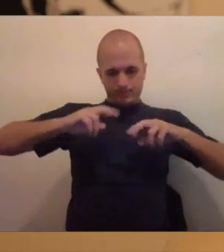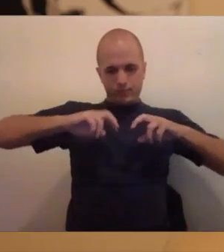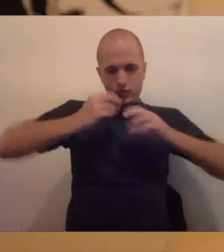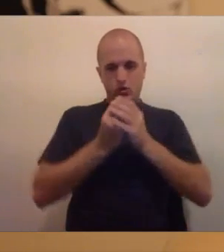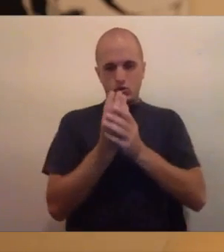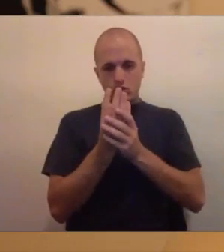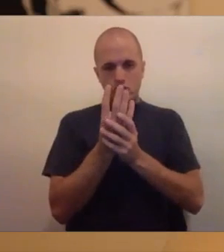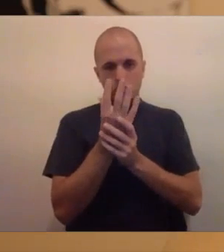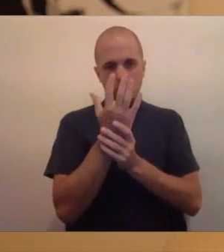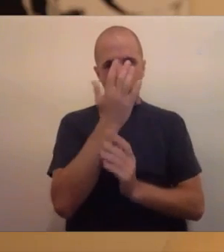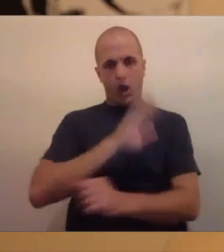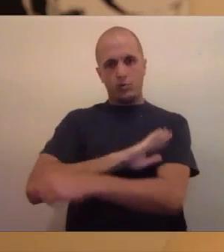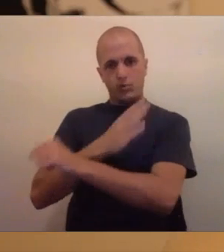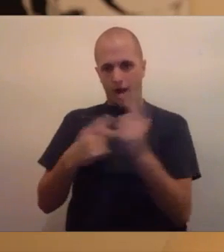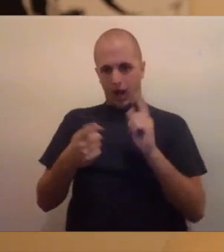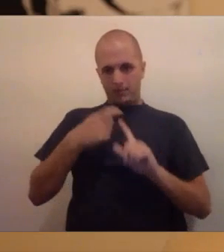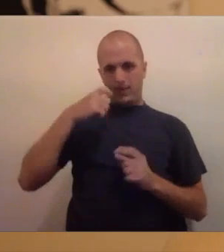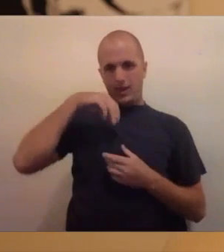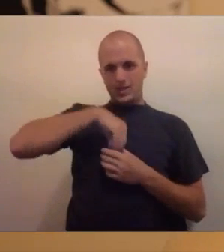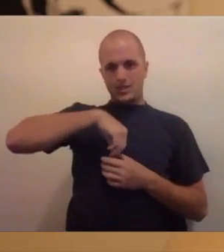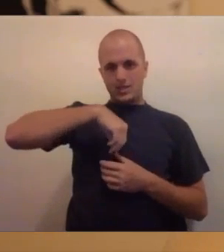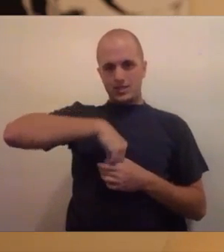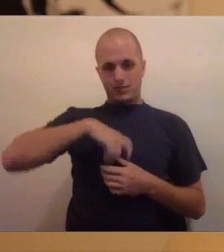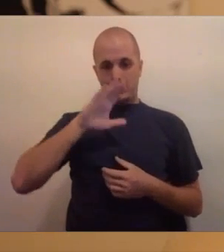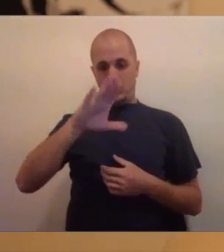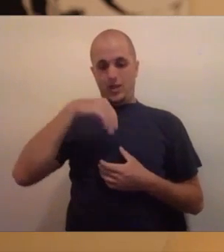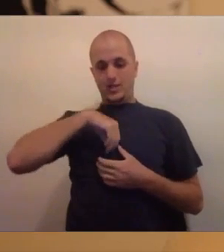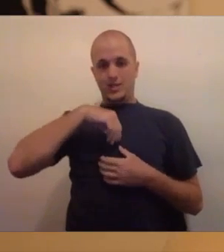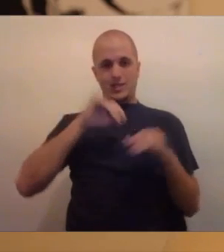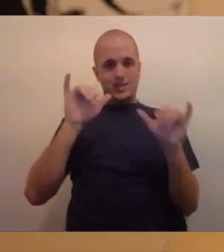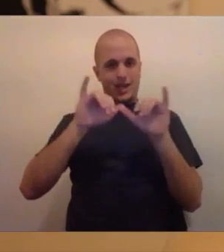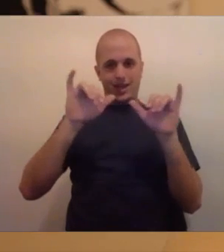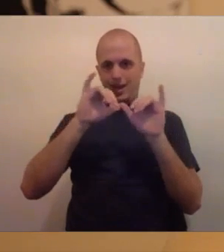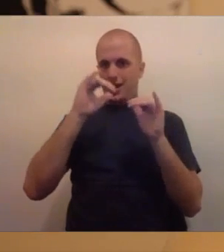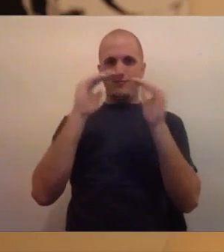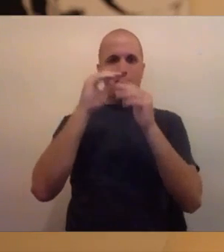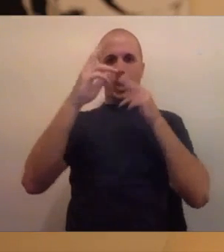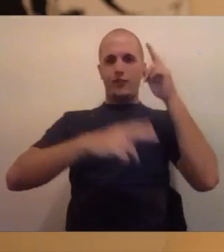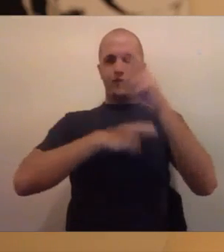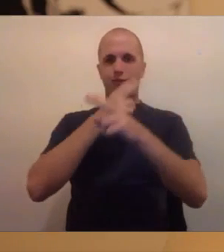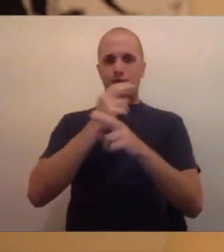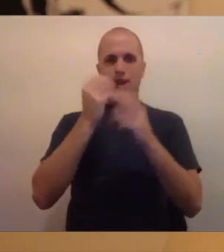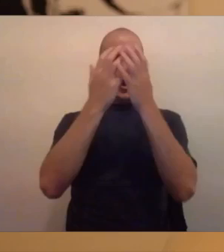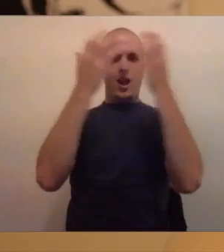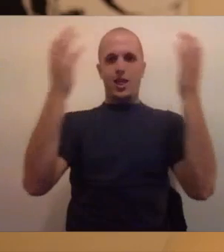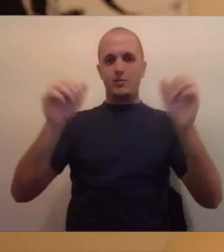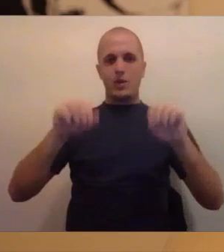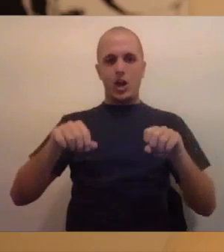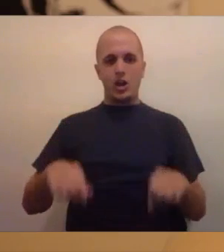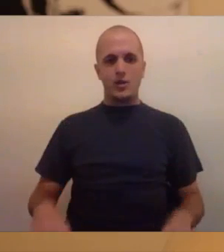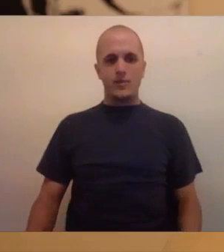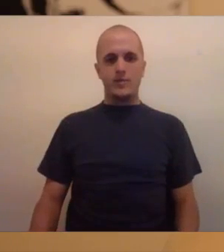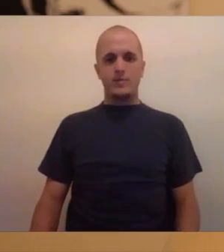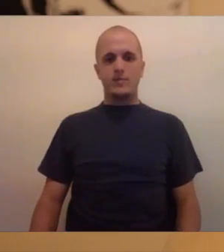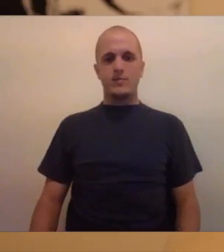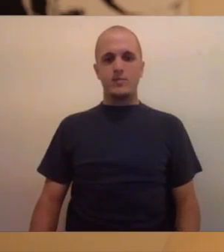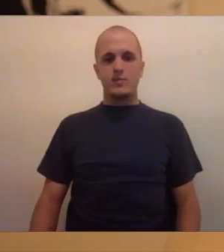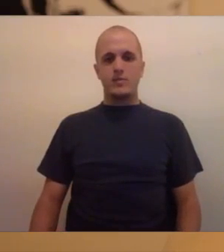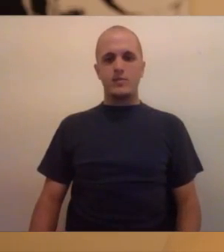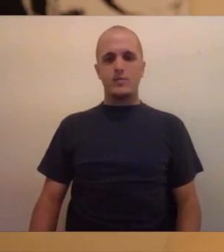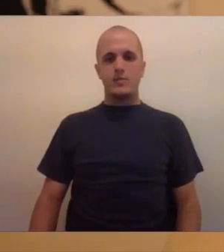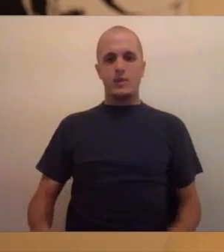Just a matter of time to realize it. It is hidden inside of you.